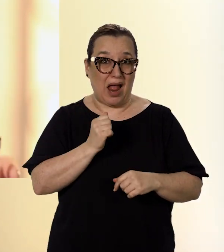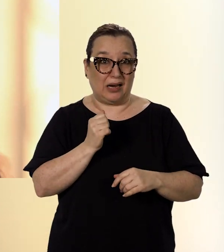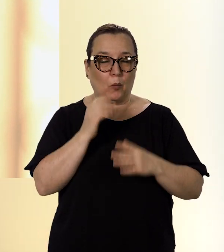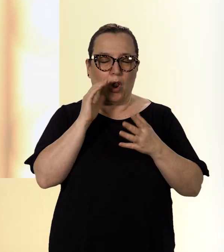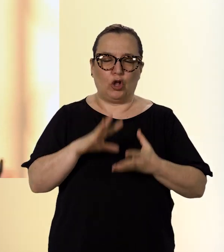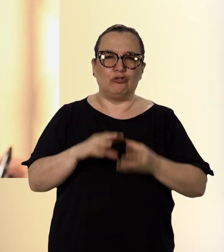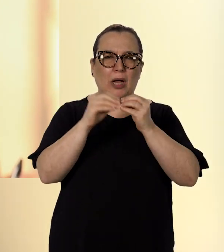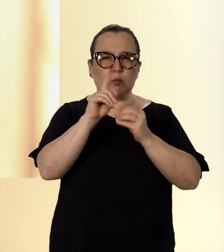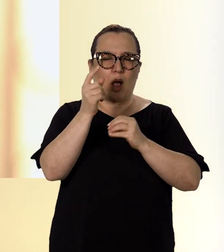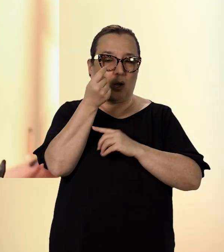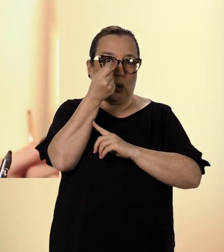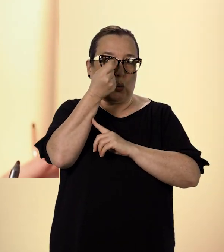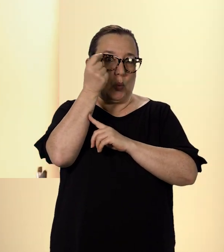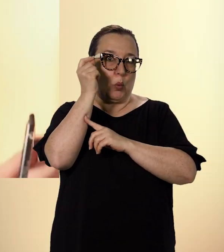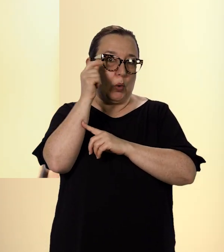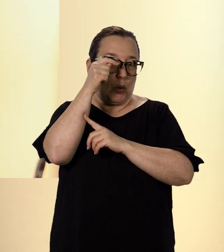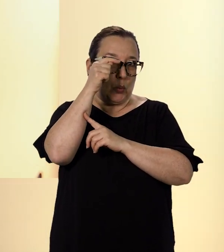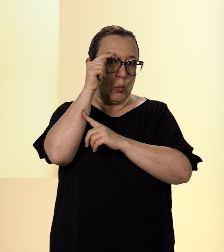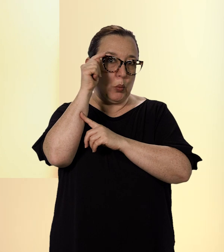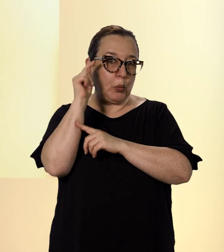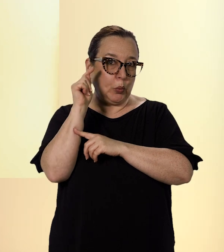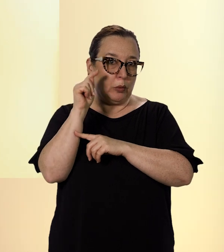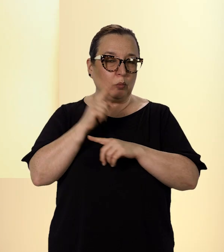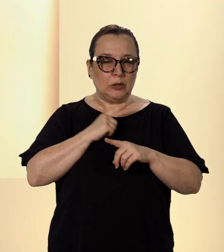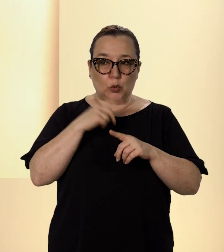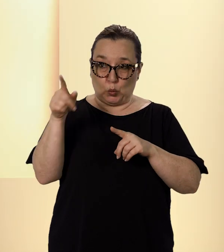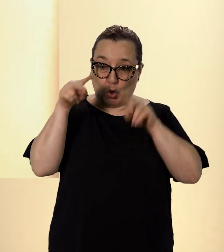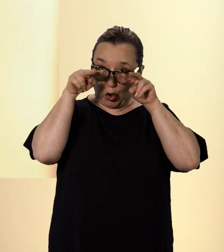use a black today and that's going to recreate a fuller look on the lash line. What I'm going